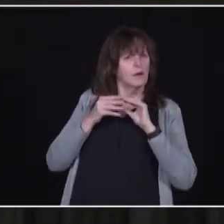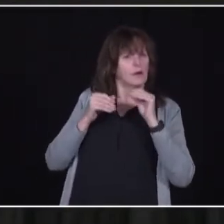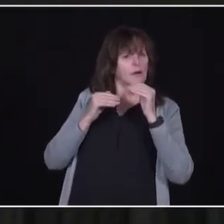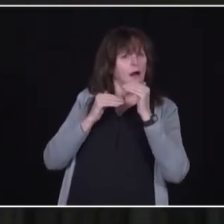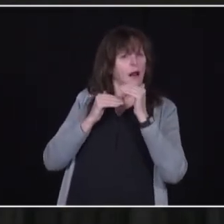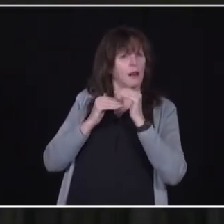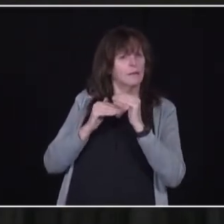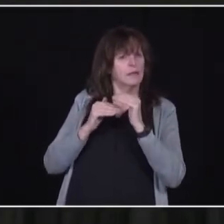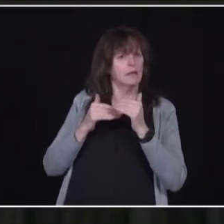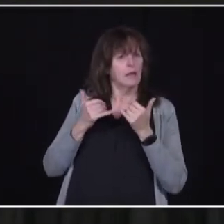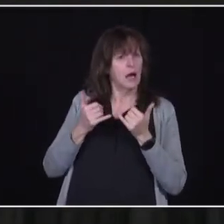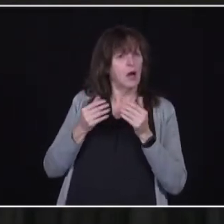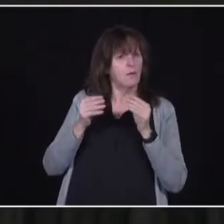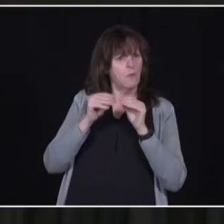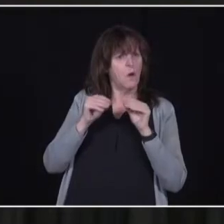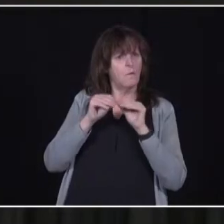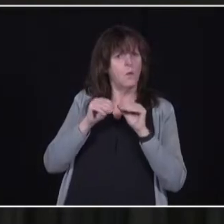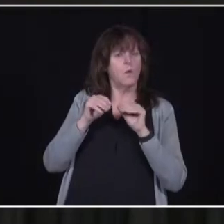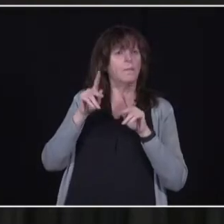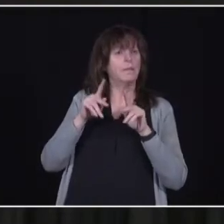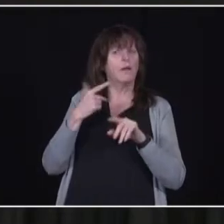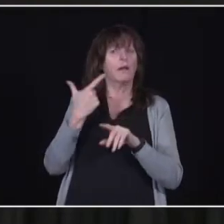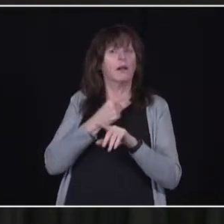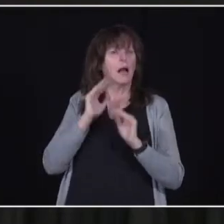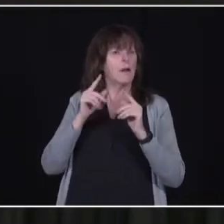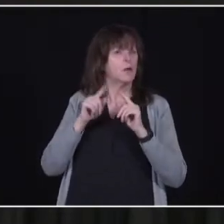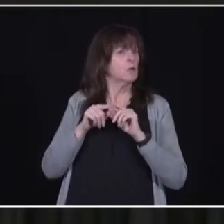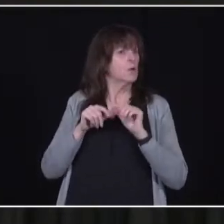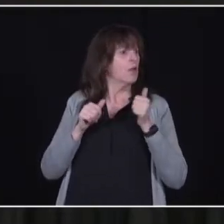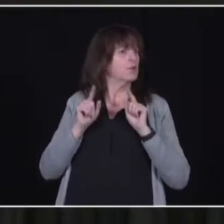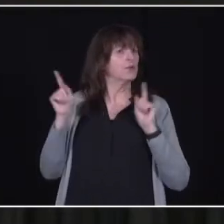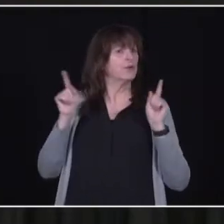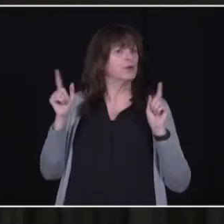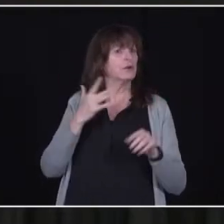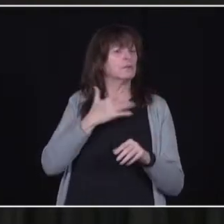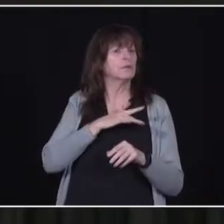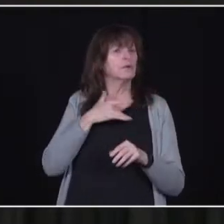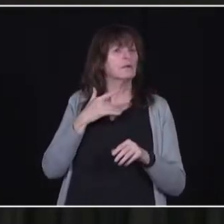than any other province, but how do we compare this with Alberta right now?